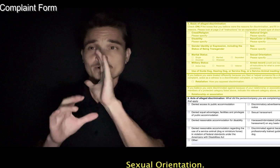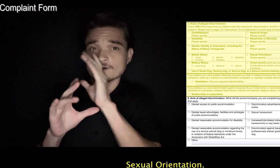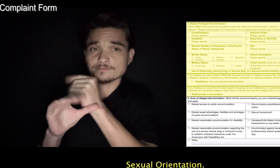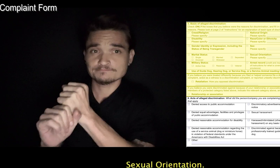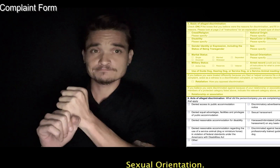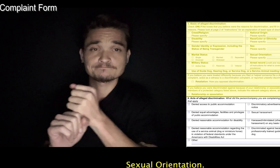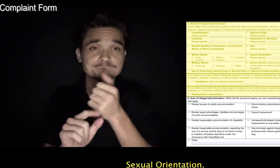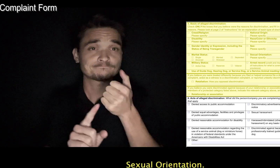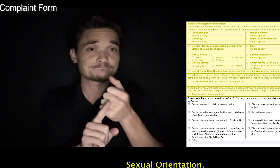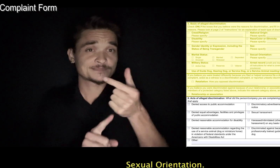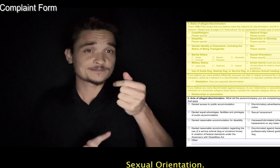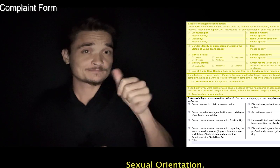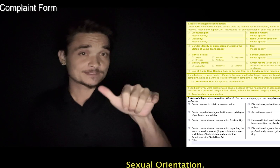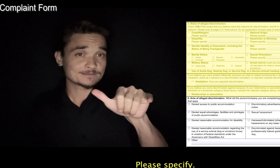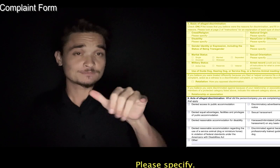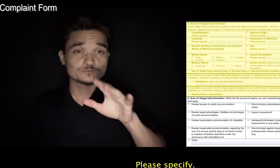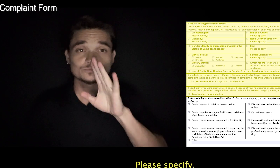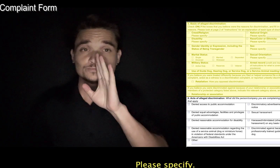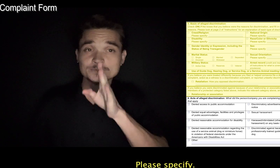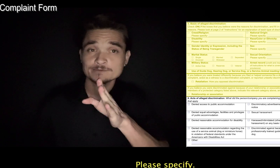Sexual Orientation. Please specify.